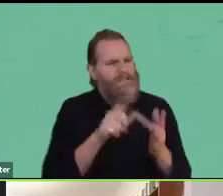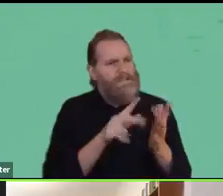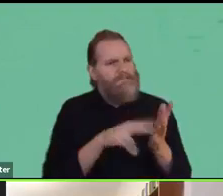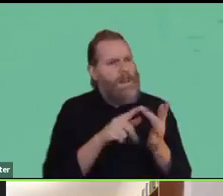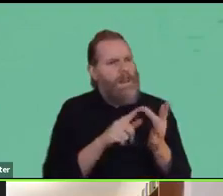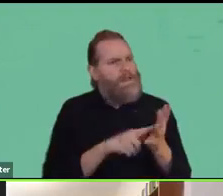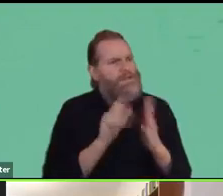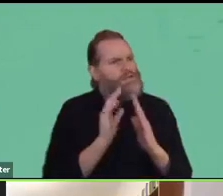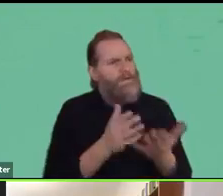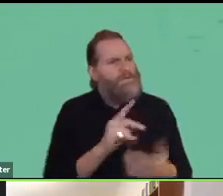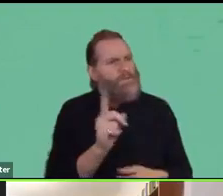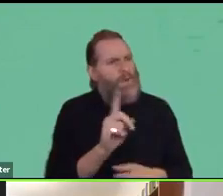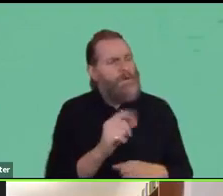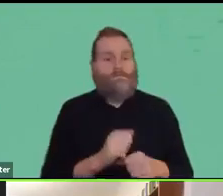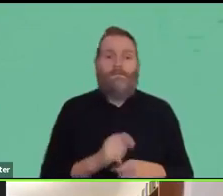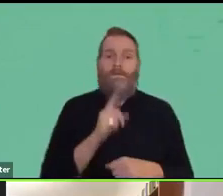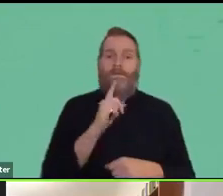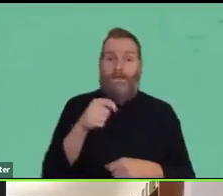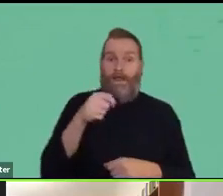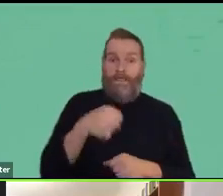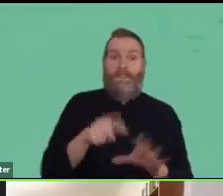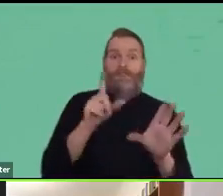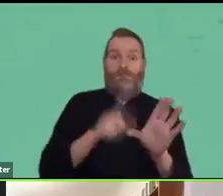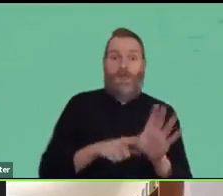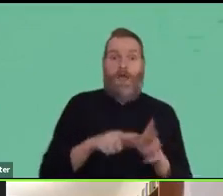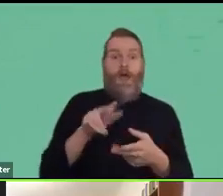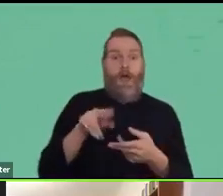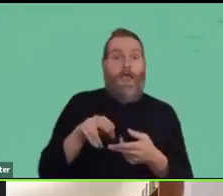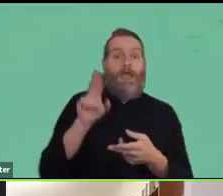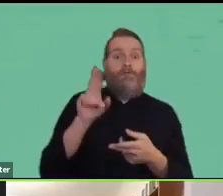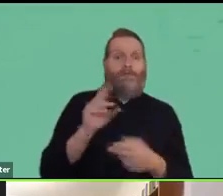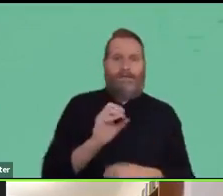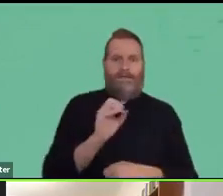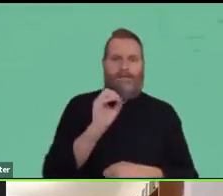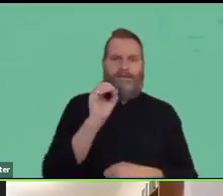will be for zero percent there may be some performance pay for some people there may